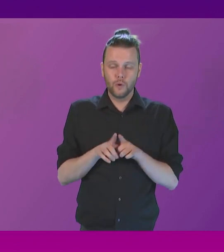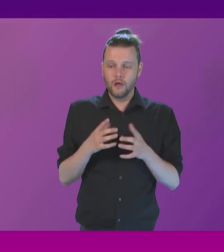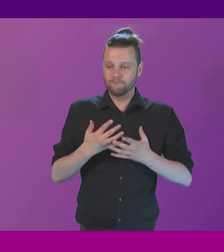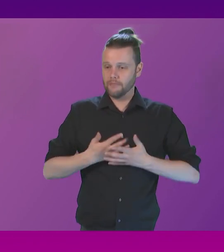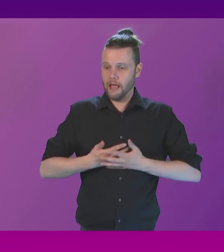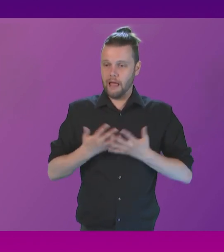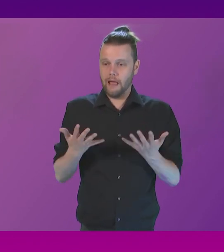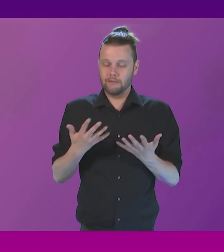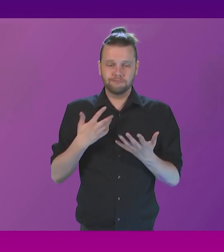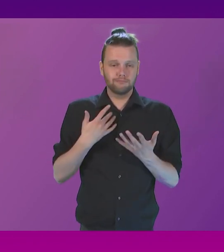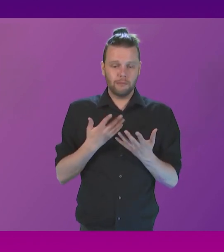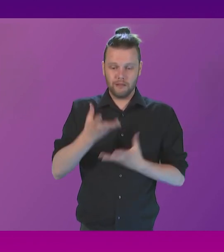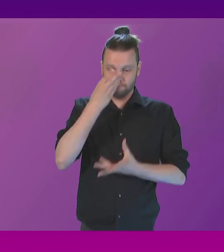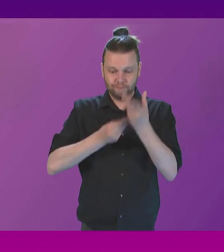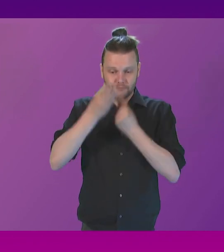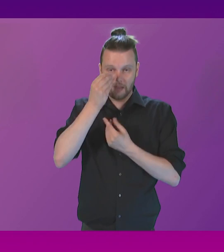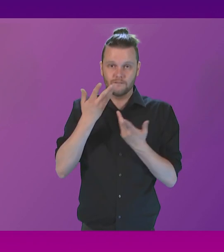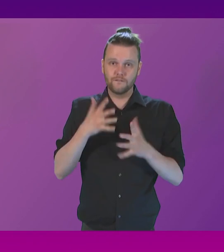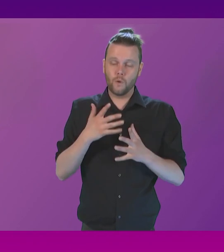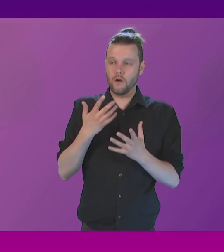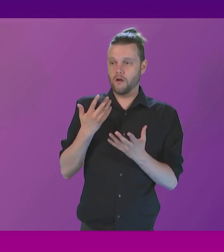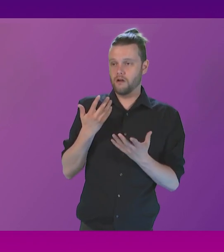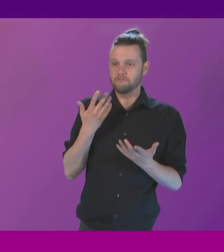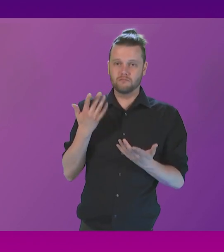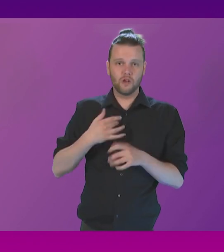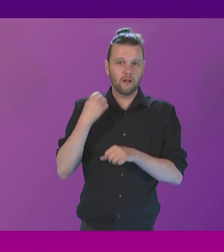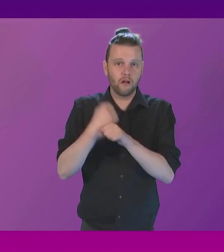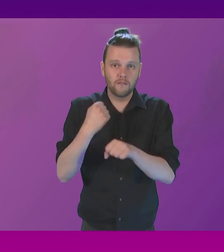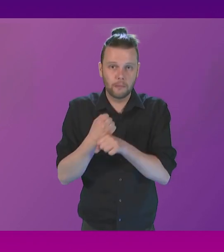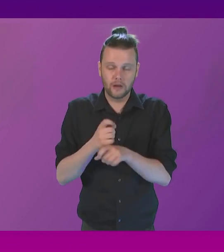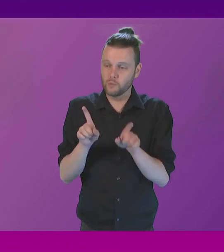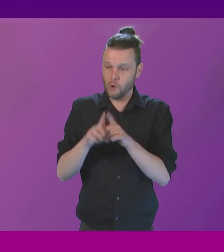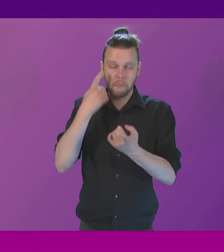as there may well be lessons for the Government to consider as well.